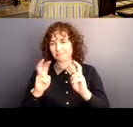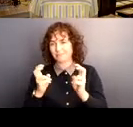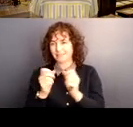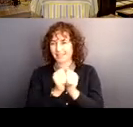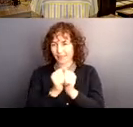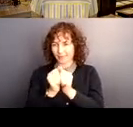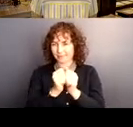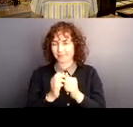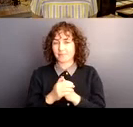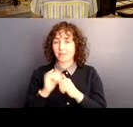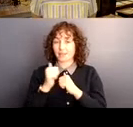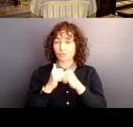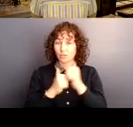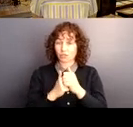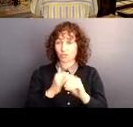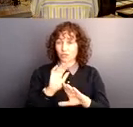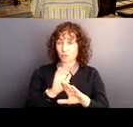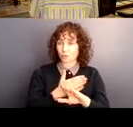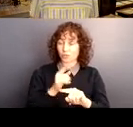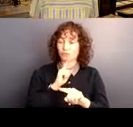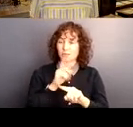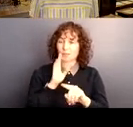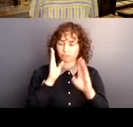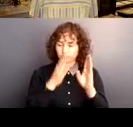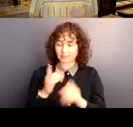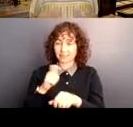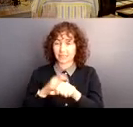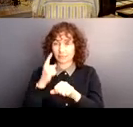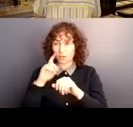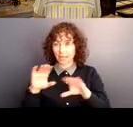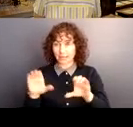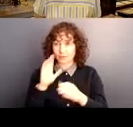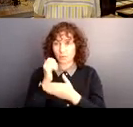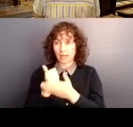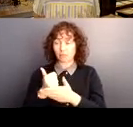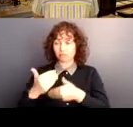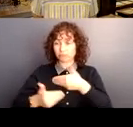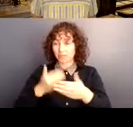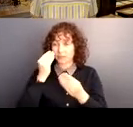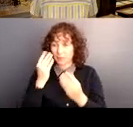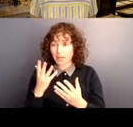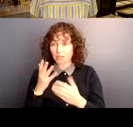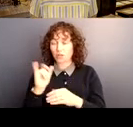The structure of music organizes the timing of an activity, helps process information and improves attention.